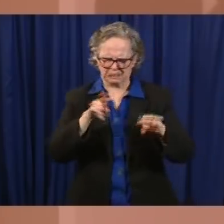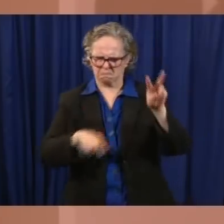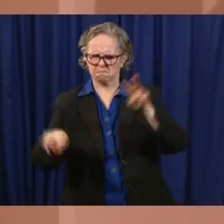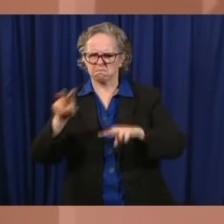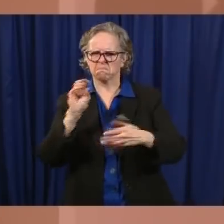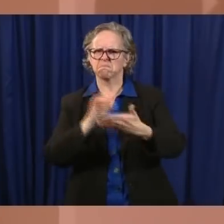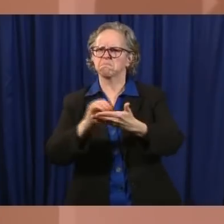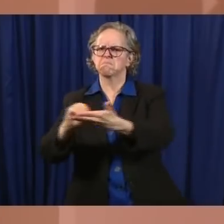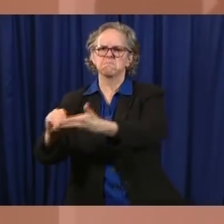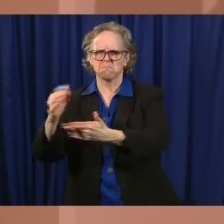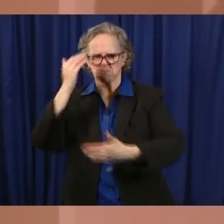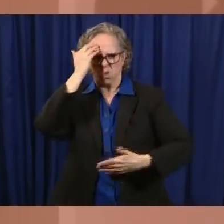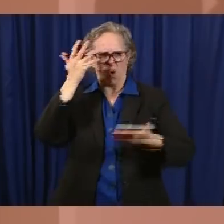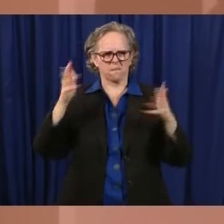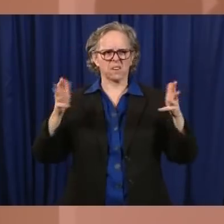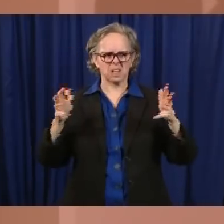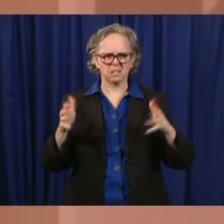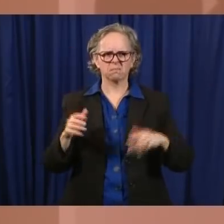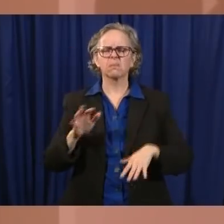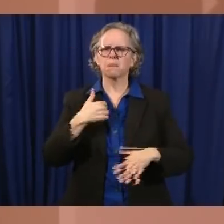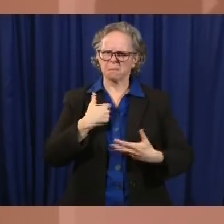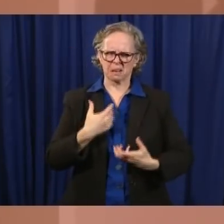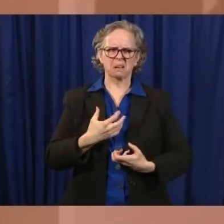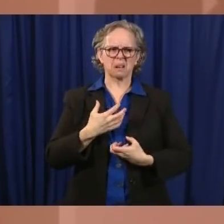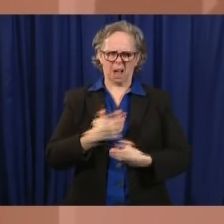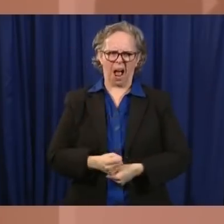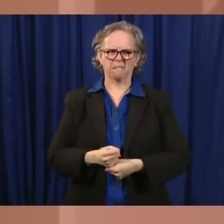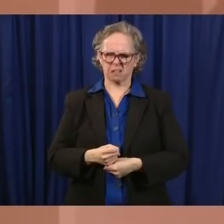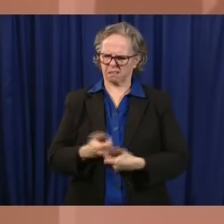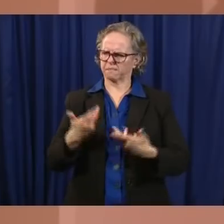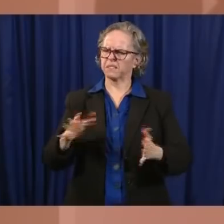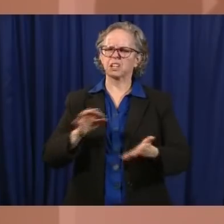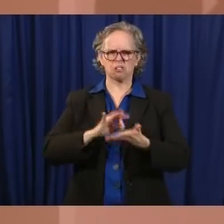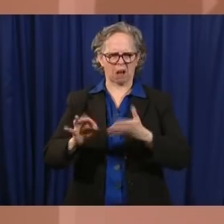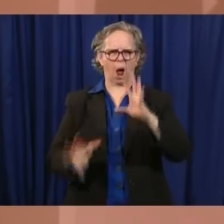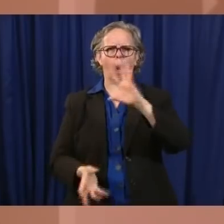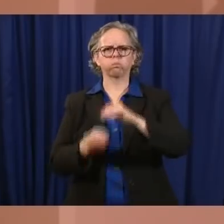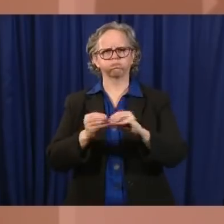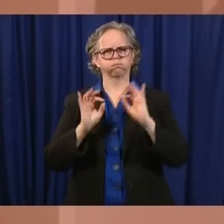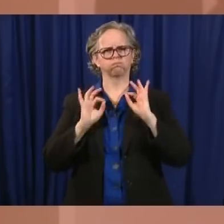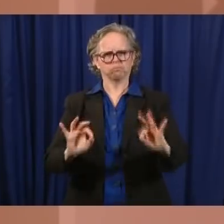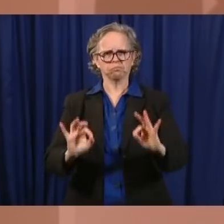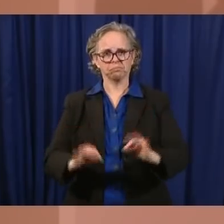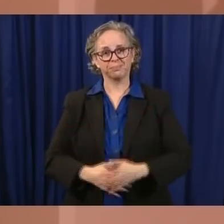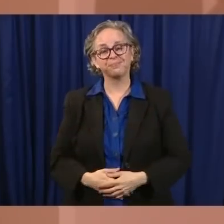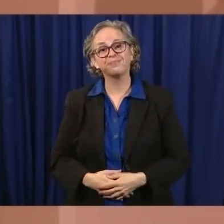TO MAKE SURE THAT IT WAS RECEIVED, THE TECHNOLOGIES